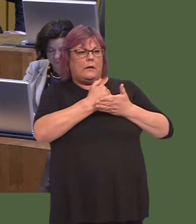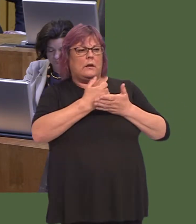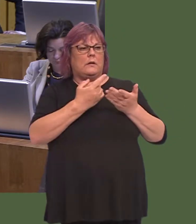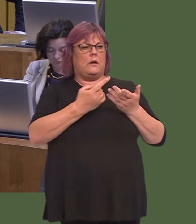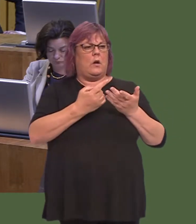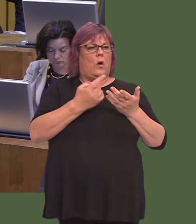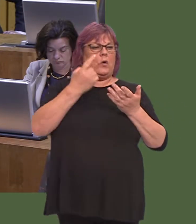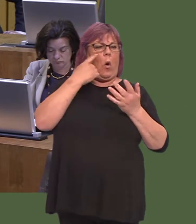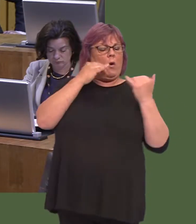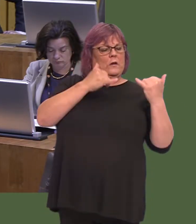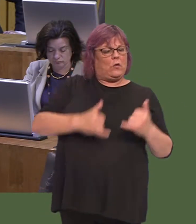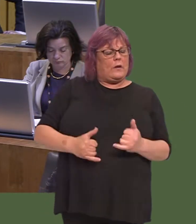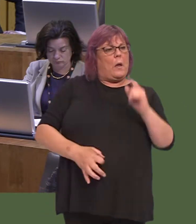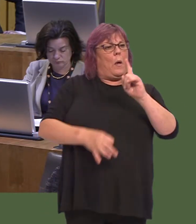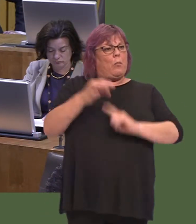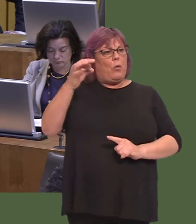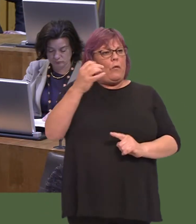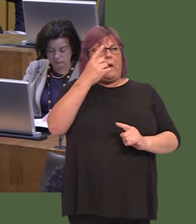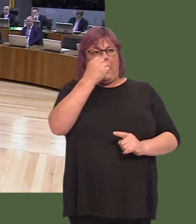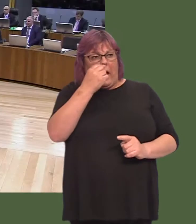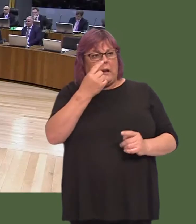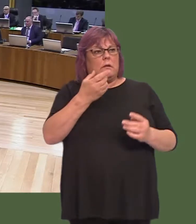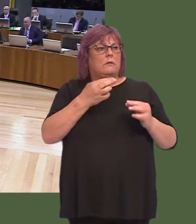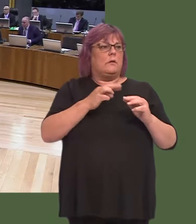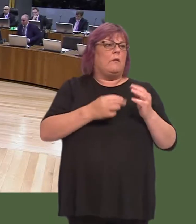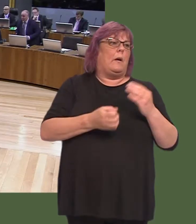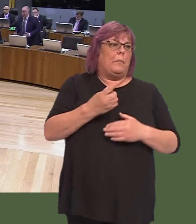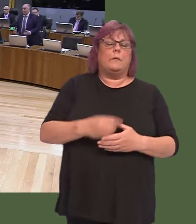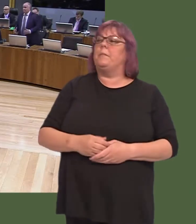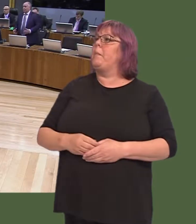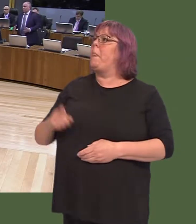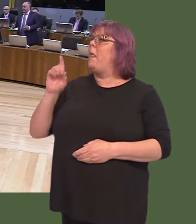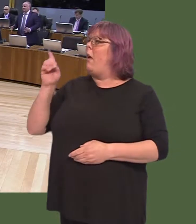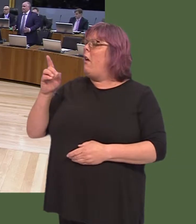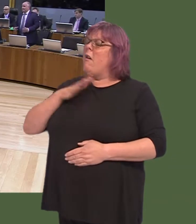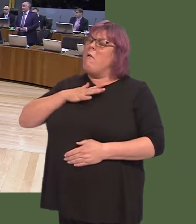see how we can improve screening where that's necessary. Andrew RT Davies AM: Those improvements are desperately needed.